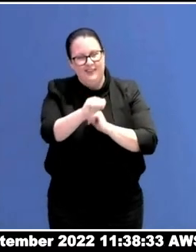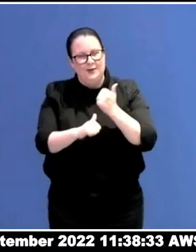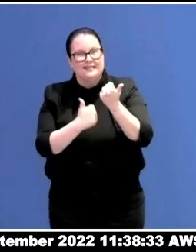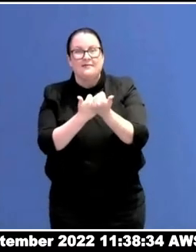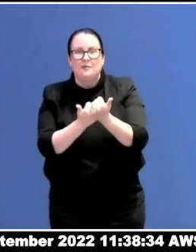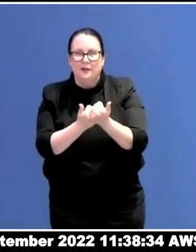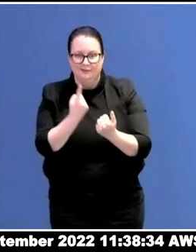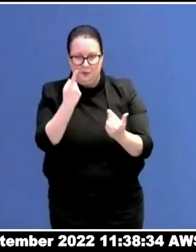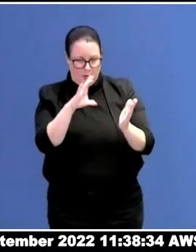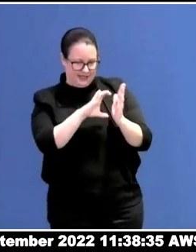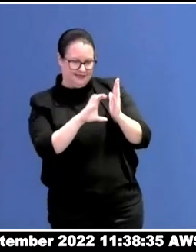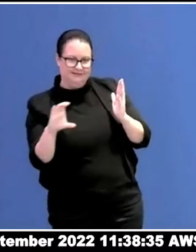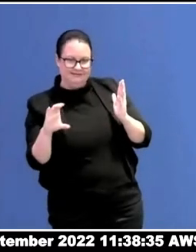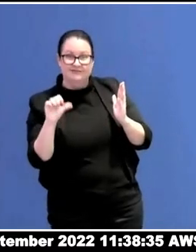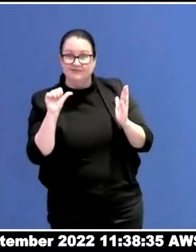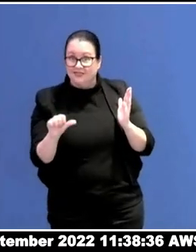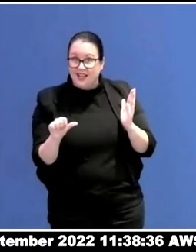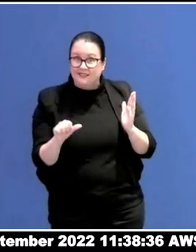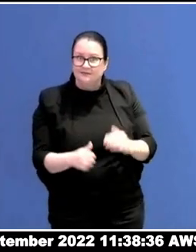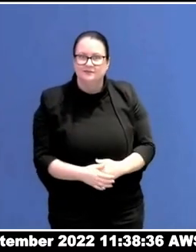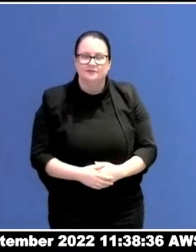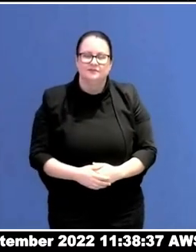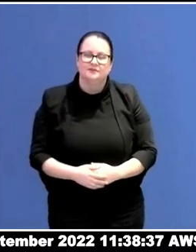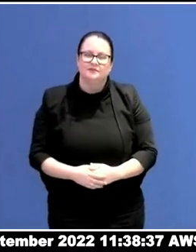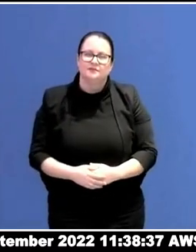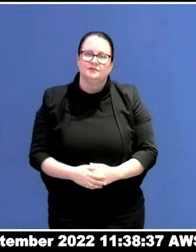providing as set out in your statement. Yes.